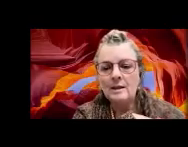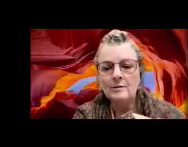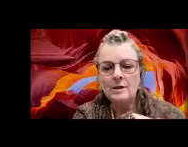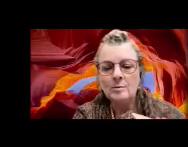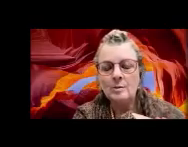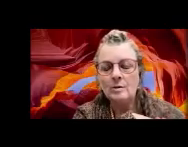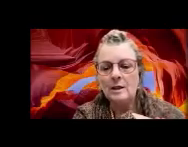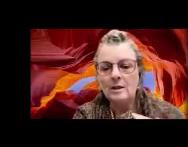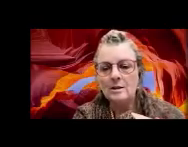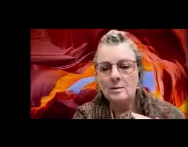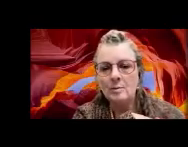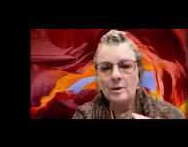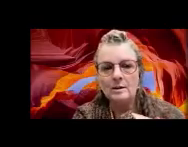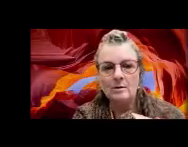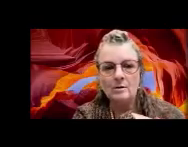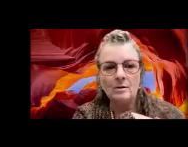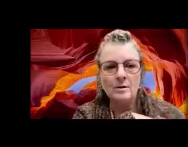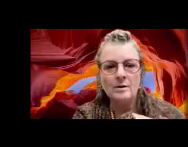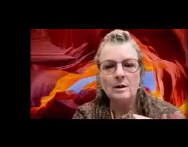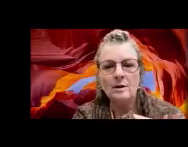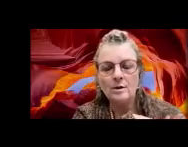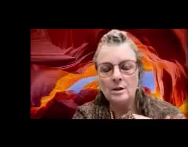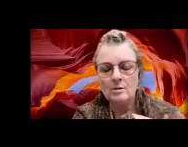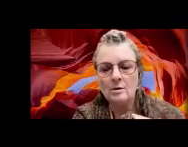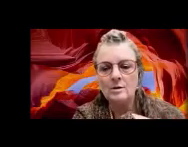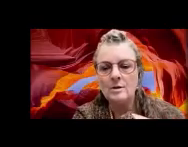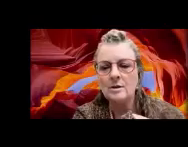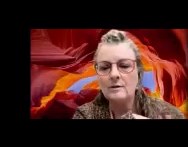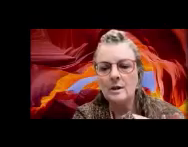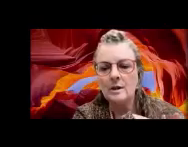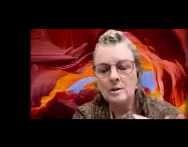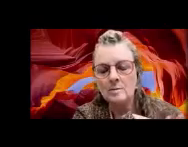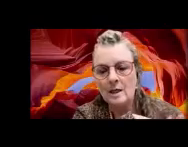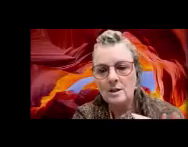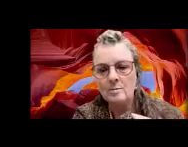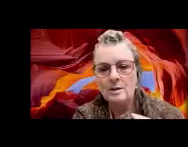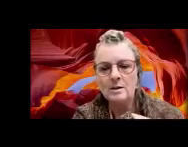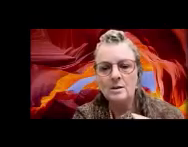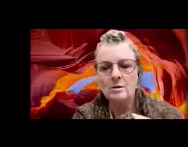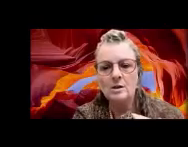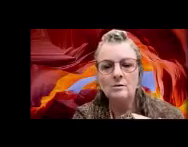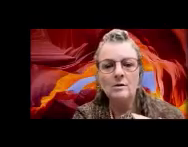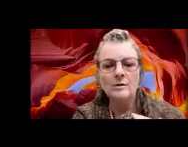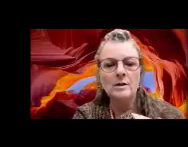differences between autistic boys and girls in 13 year olds. Everything was matched about these 13 year olds. The